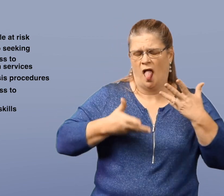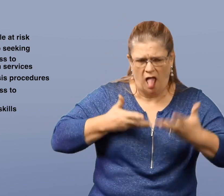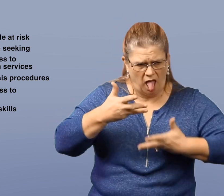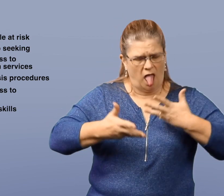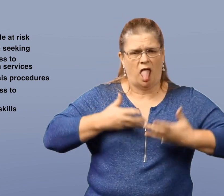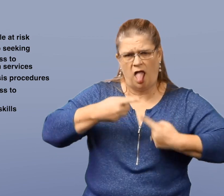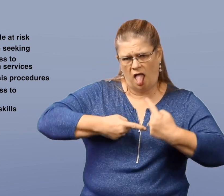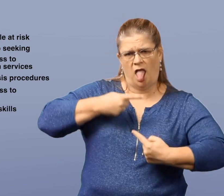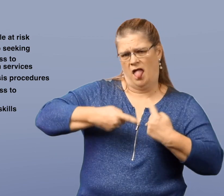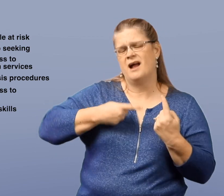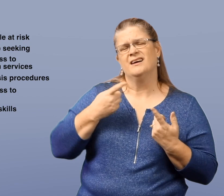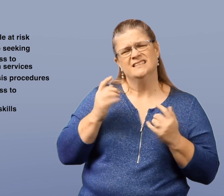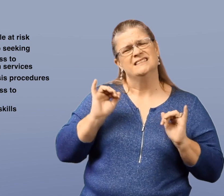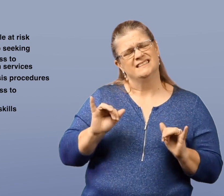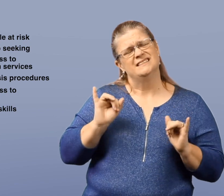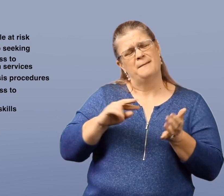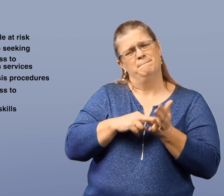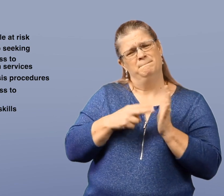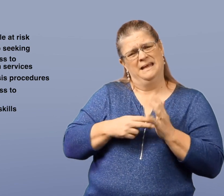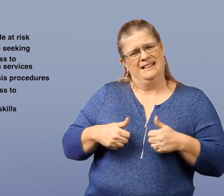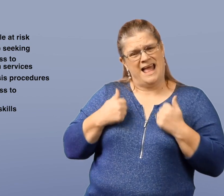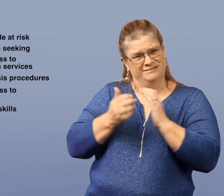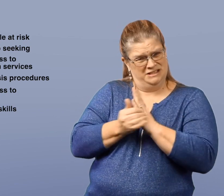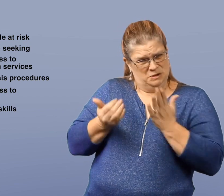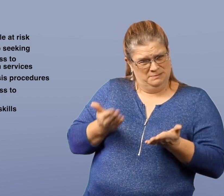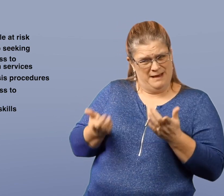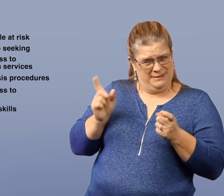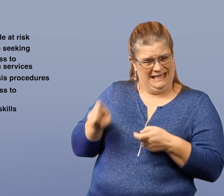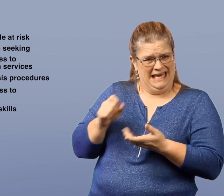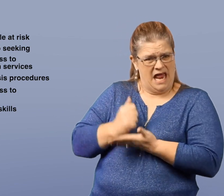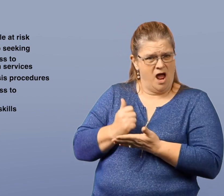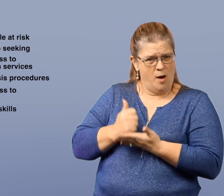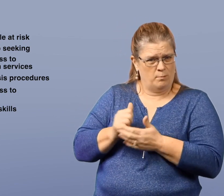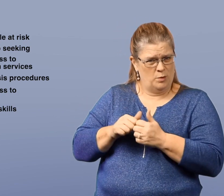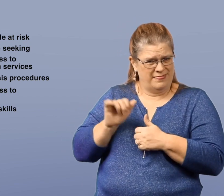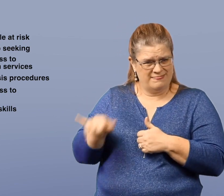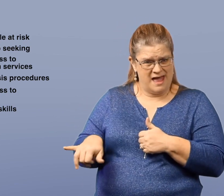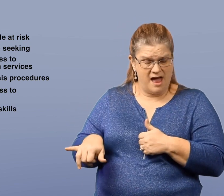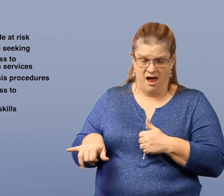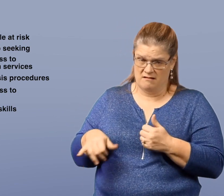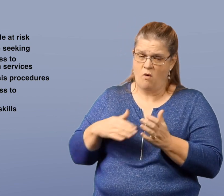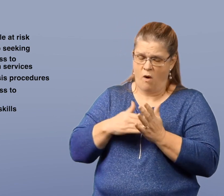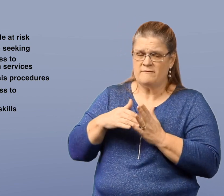many students who are struggling may have a deficit in some of their life skills.